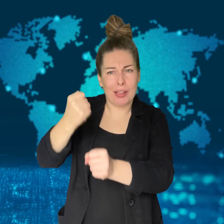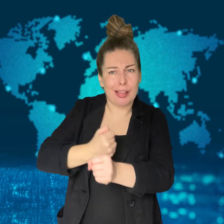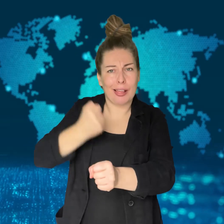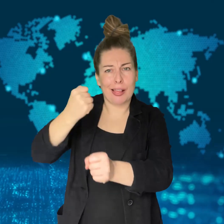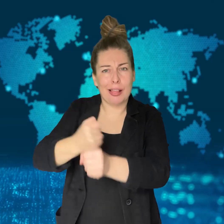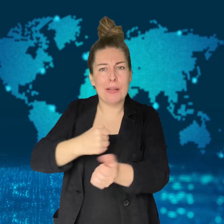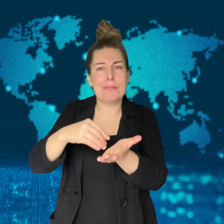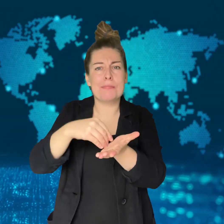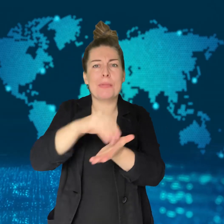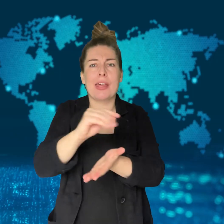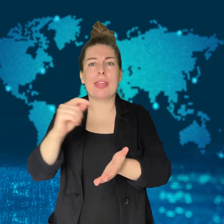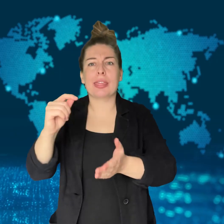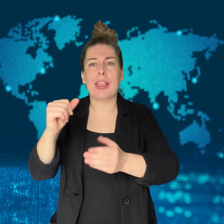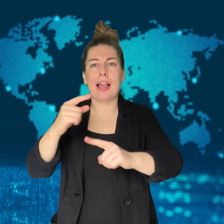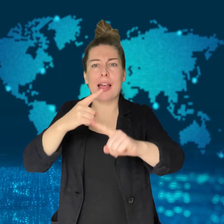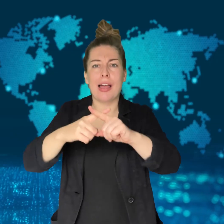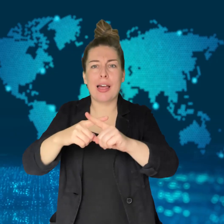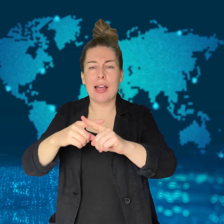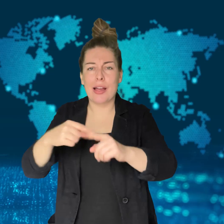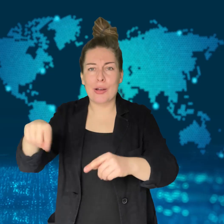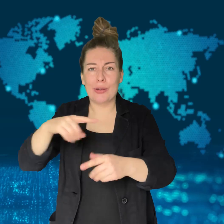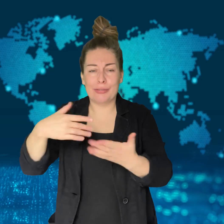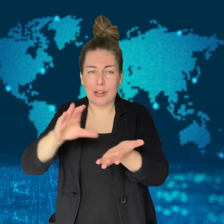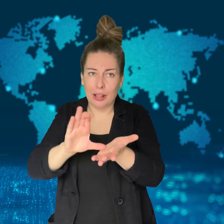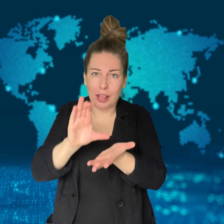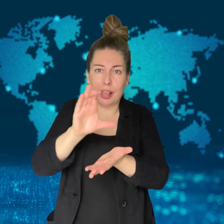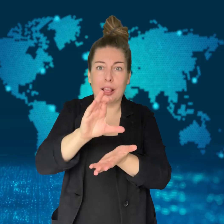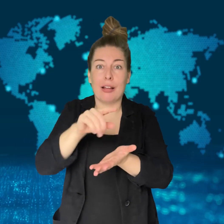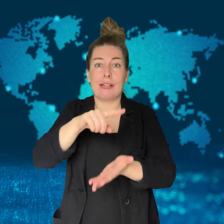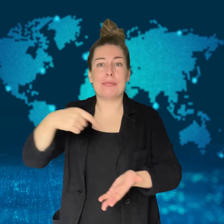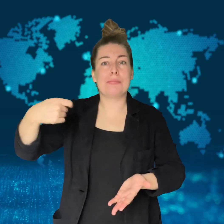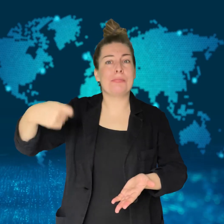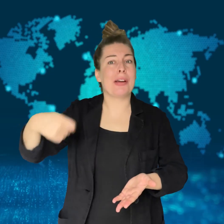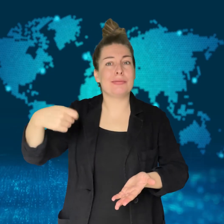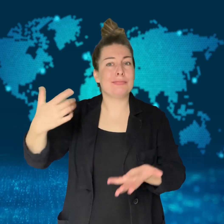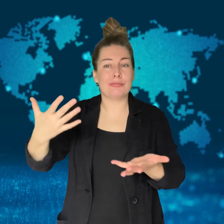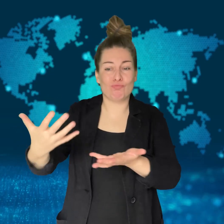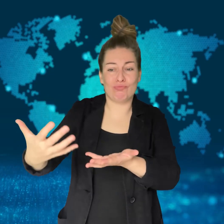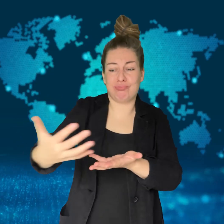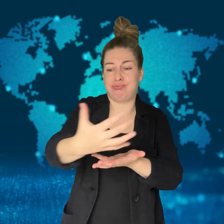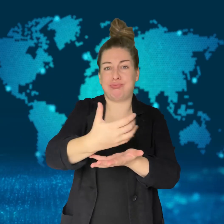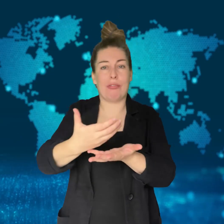are often accused of corruption.